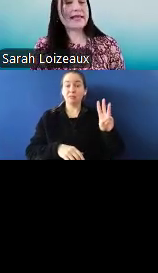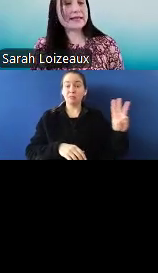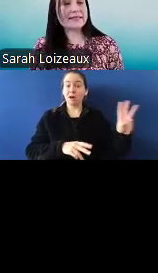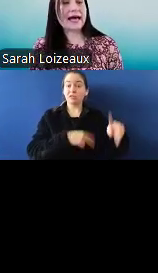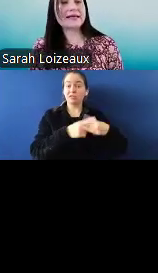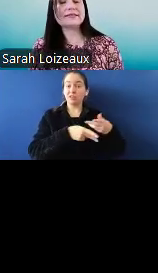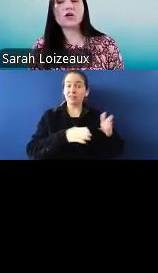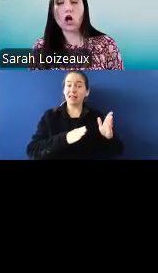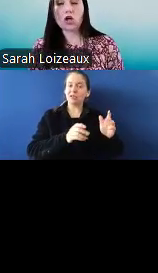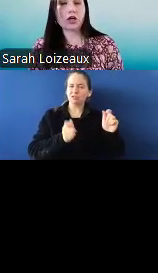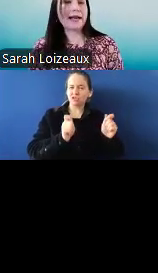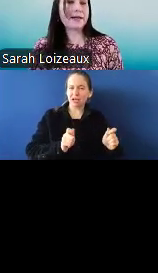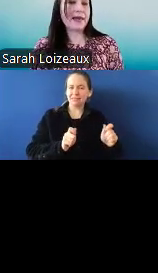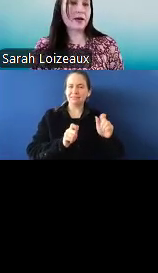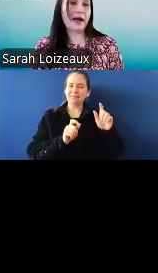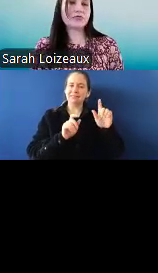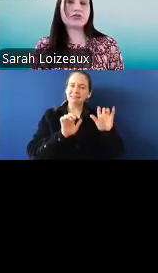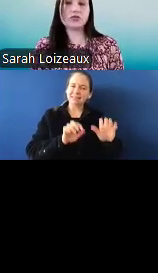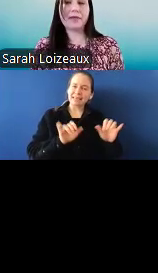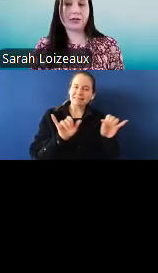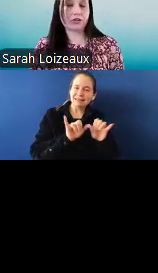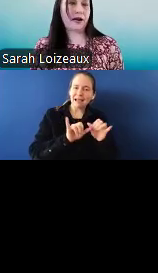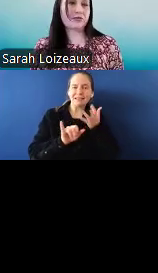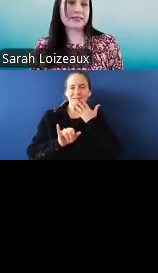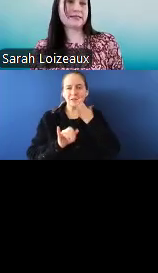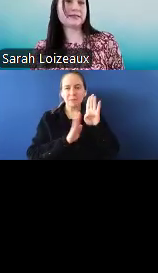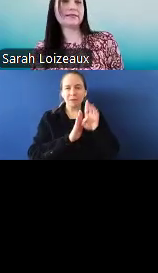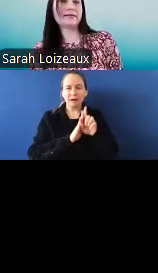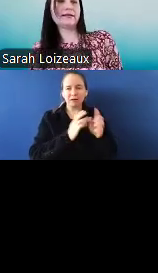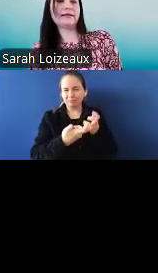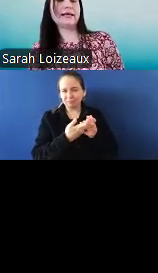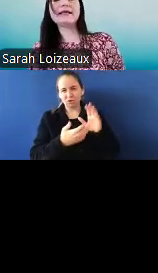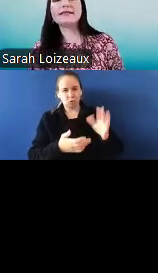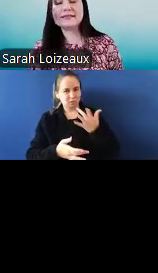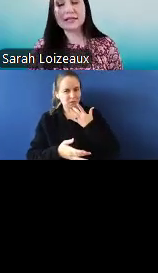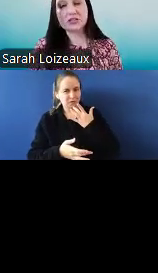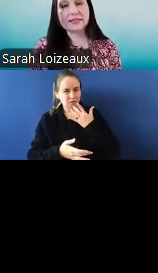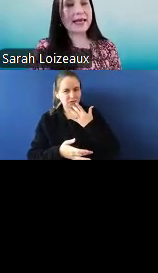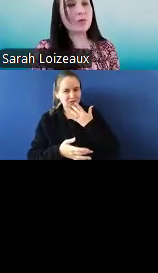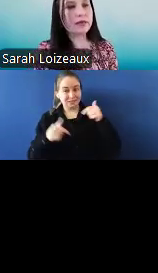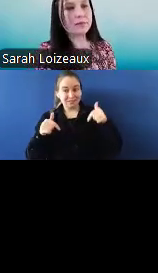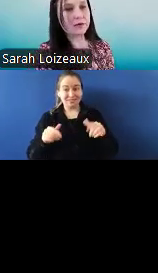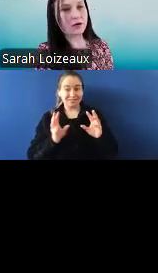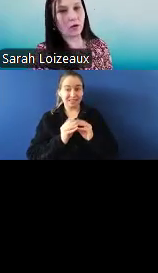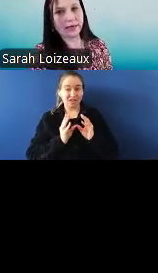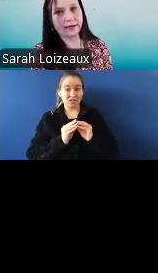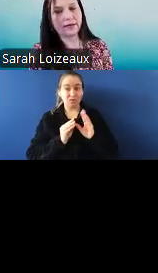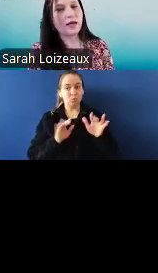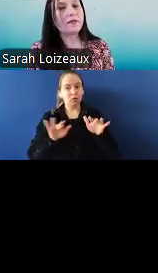text size, color, and background to match your preferences. This session today will be recorded.